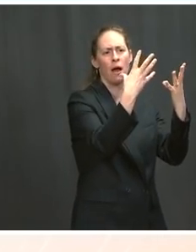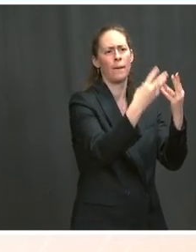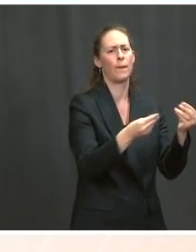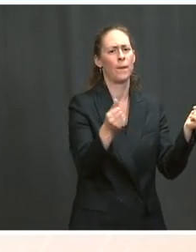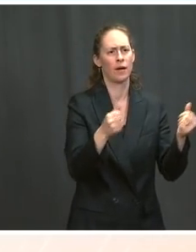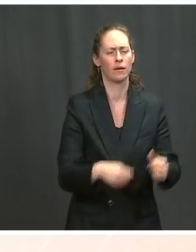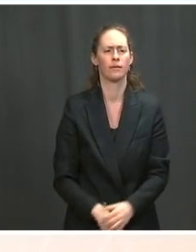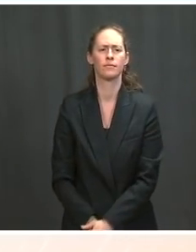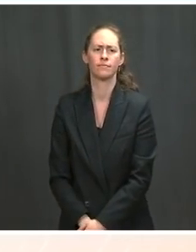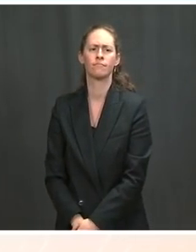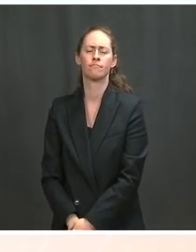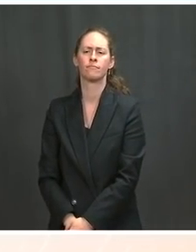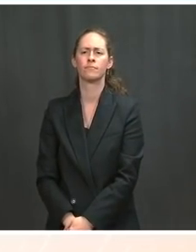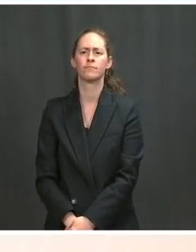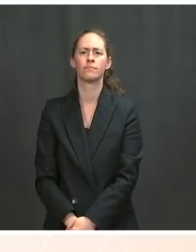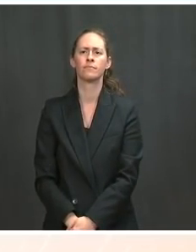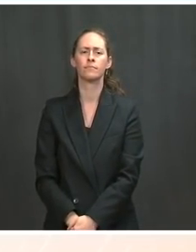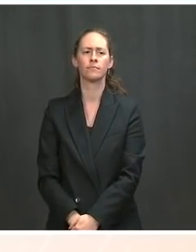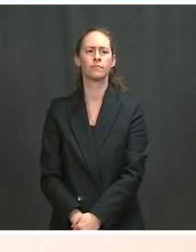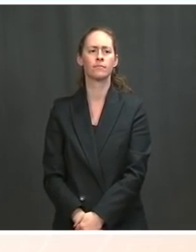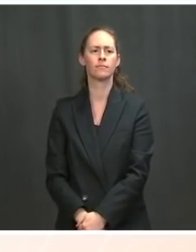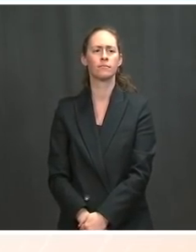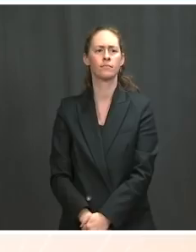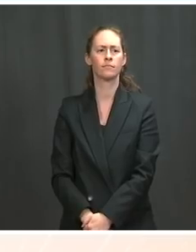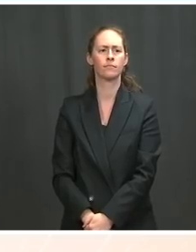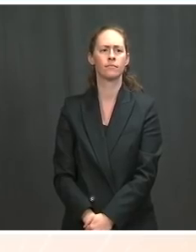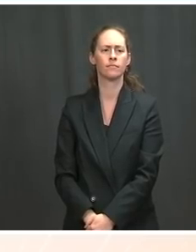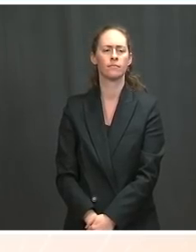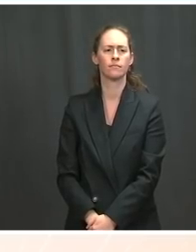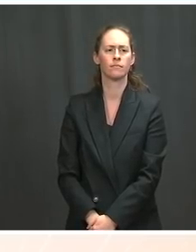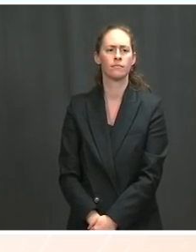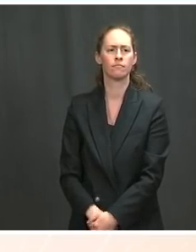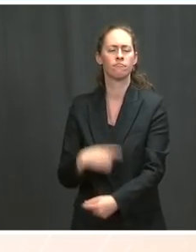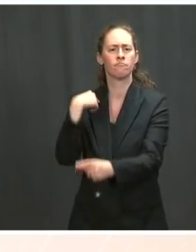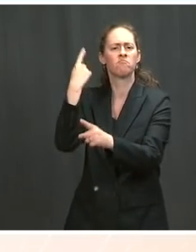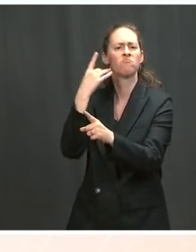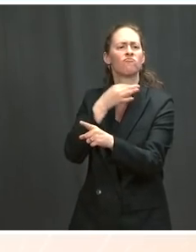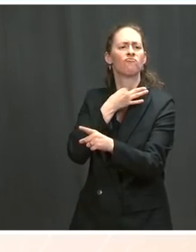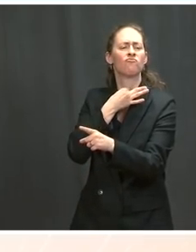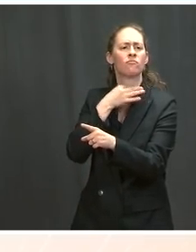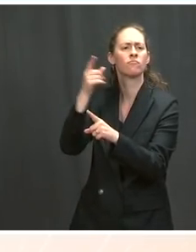The Press: The governor of Ohio has announced that they will be doing weekly drawings of $1 million for residents